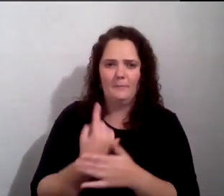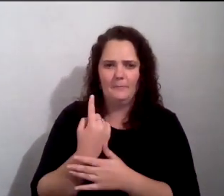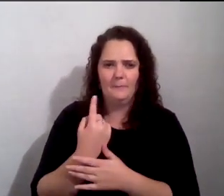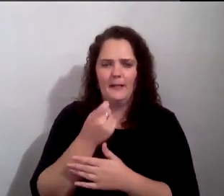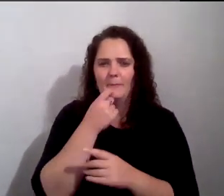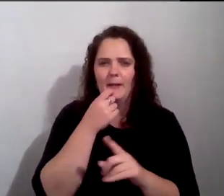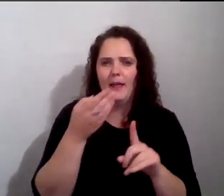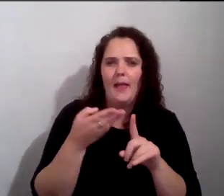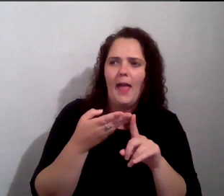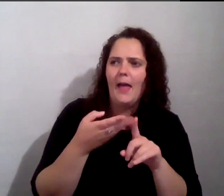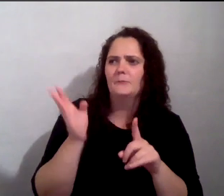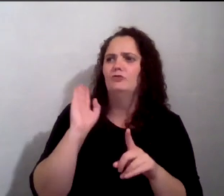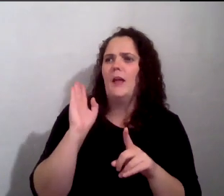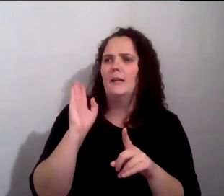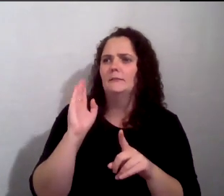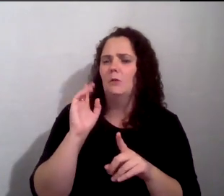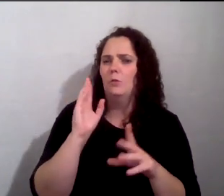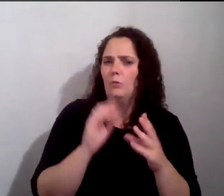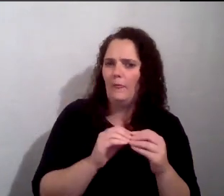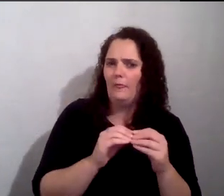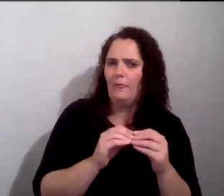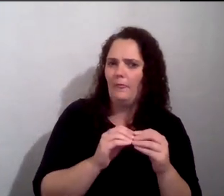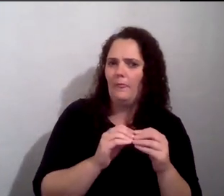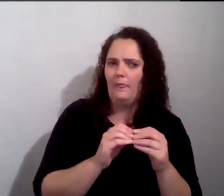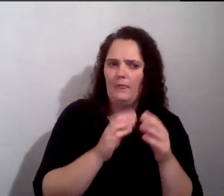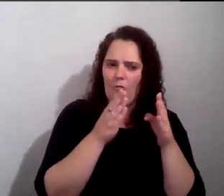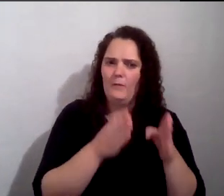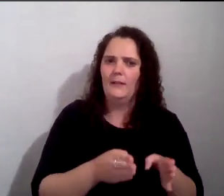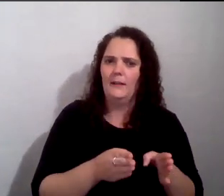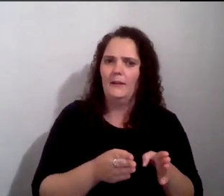Melbourne is figurative, but this kind of opposition continues and